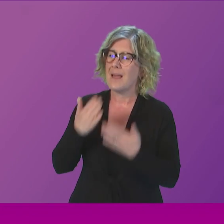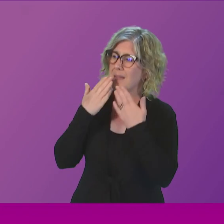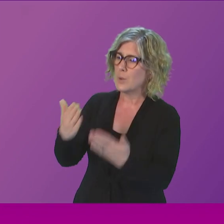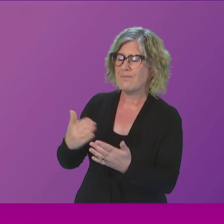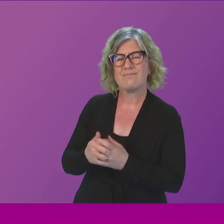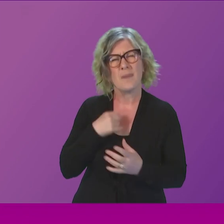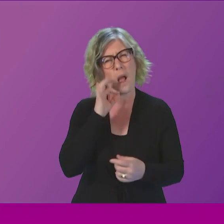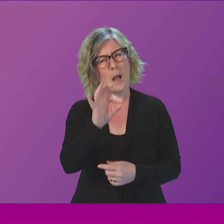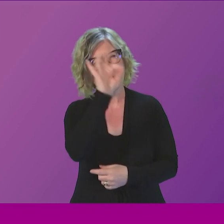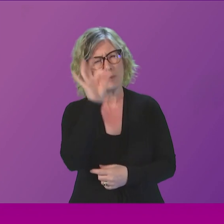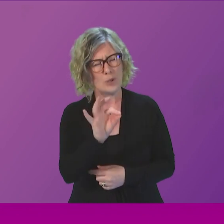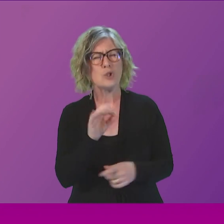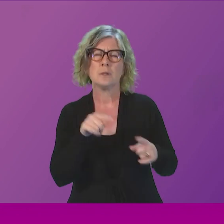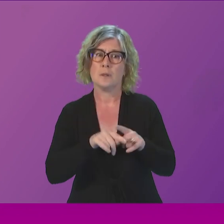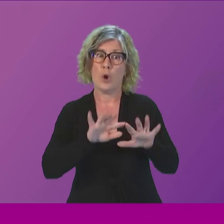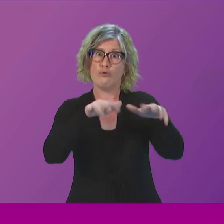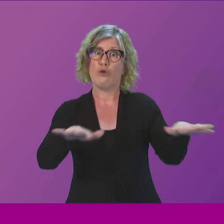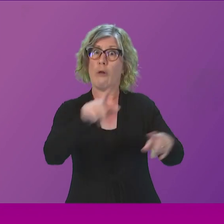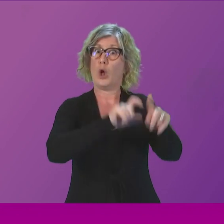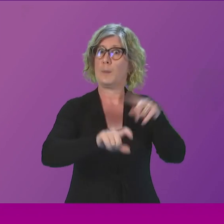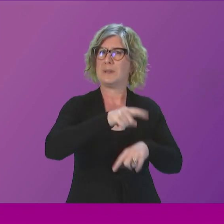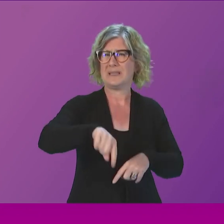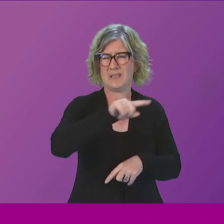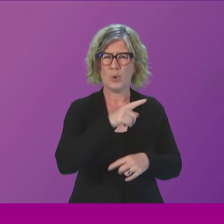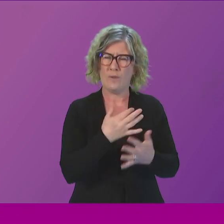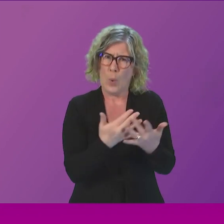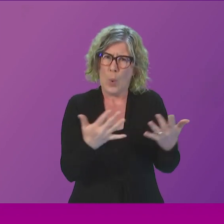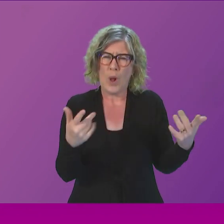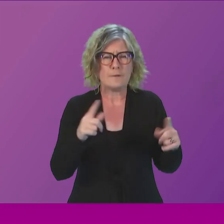Many rural communities are facing complex and long-term population challenges.